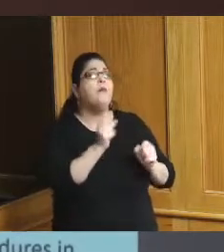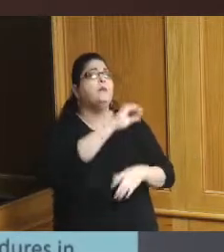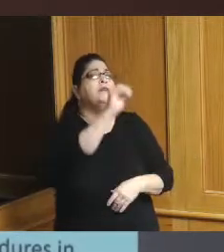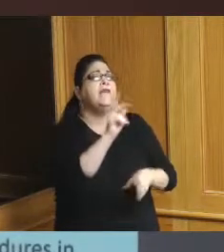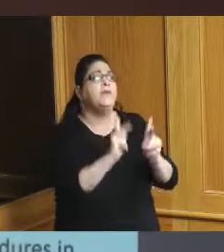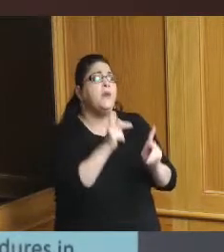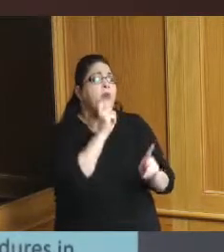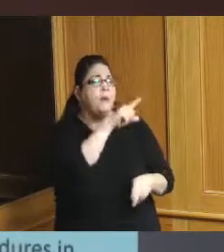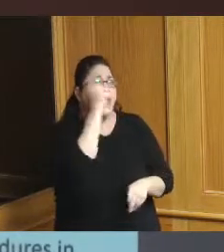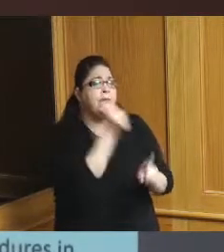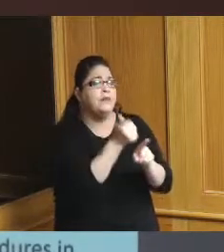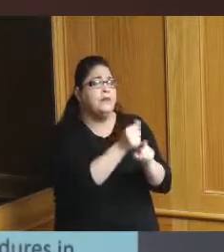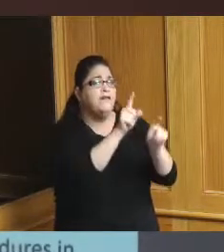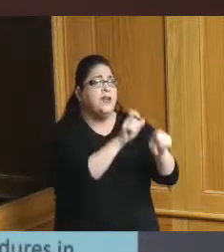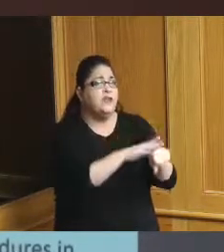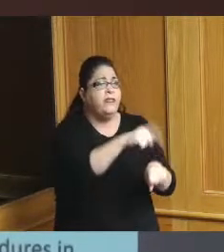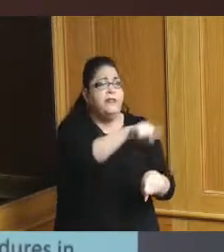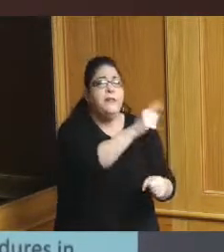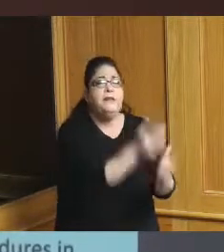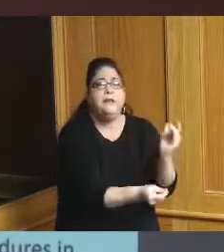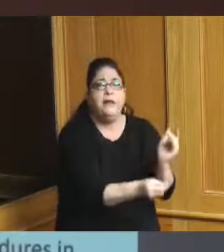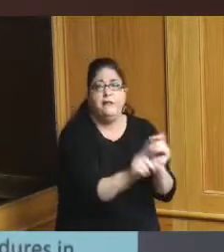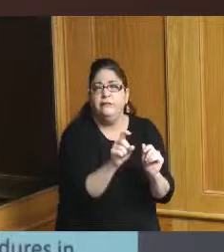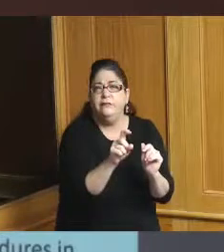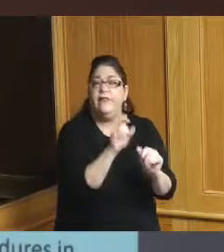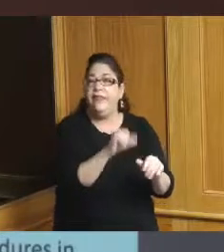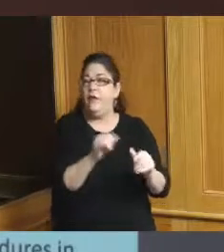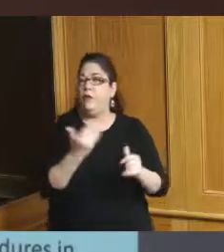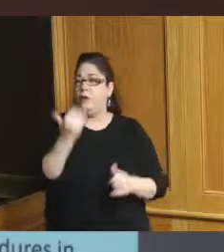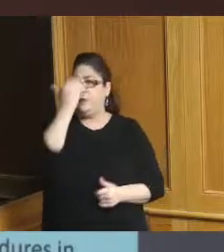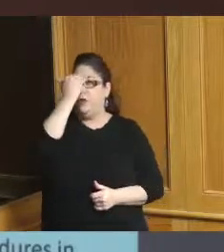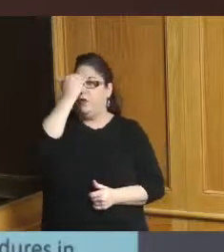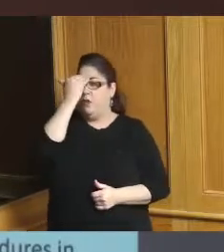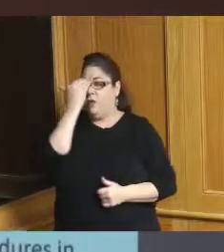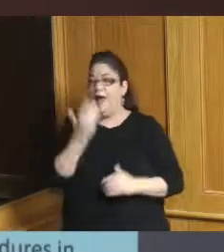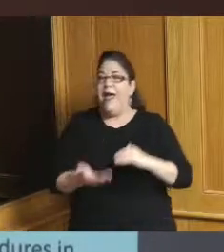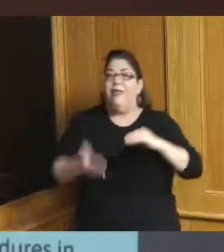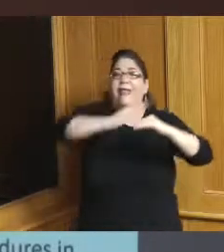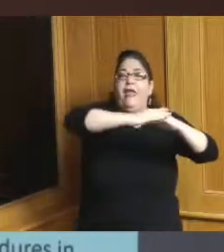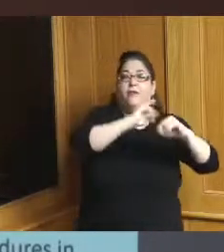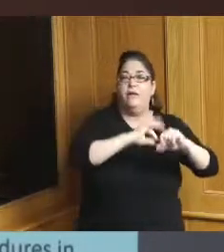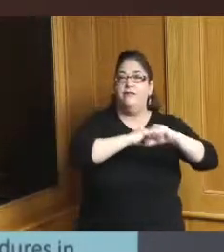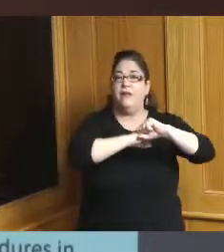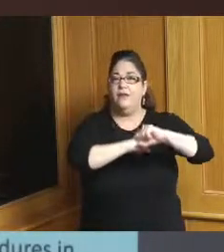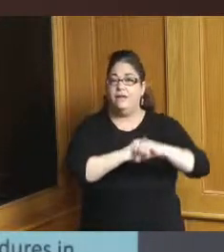I guess that another layer another element to make them help them feel safe and that's what